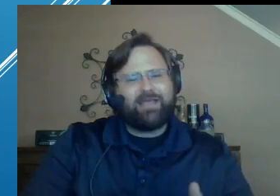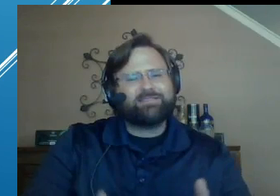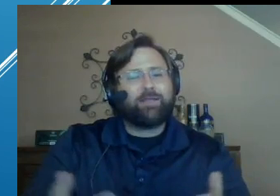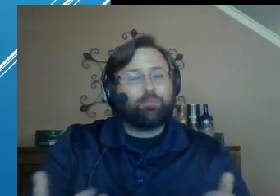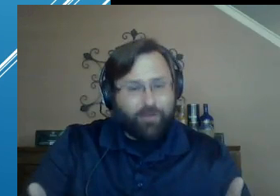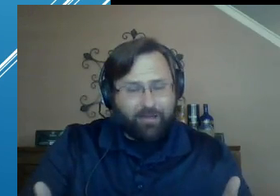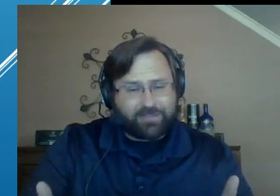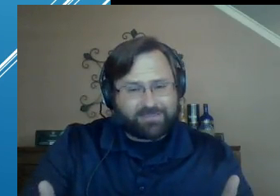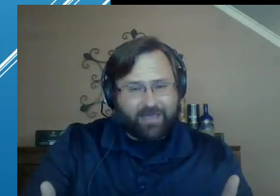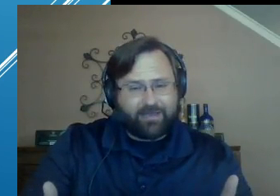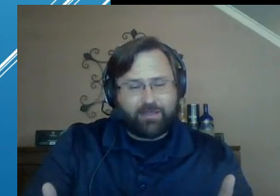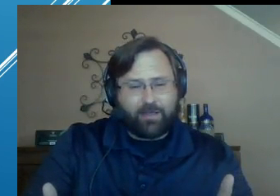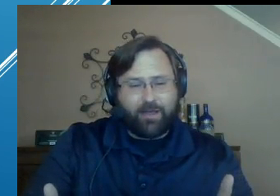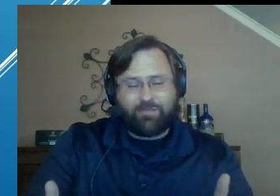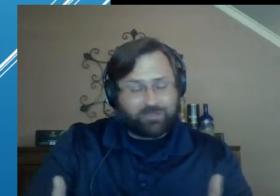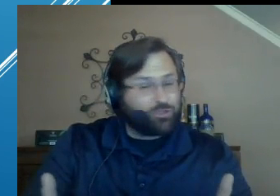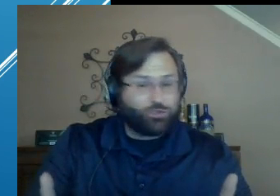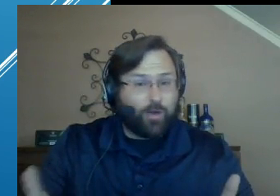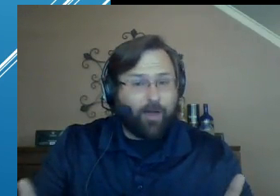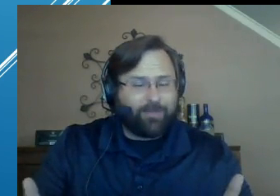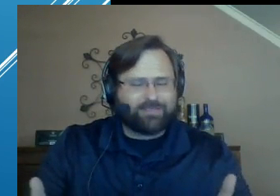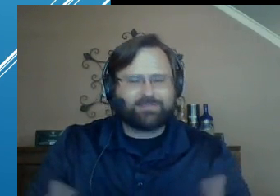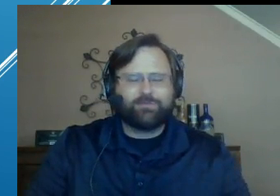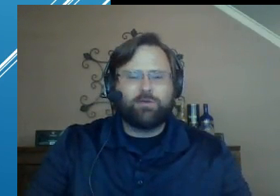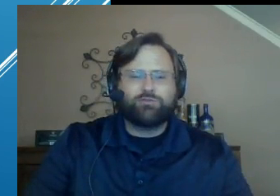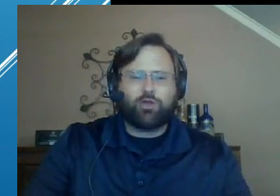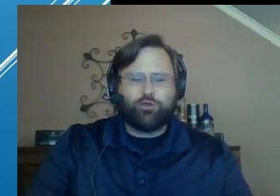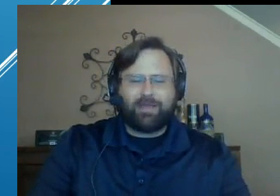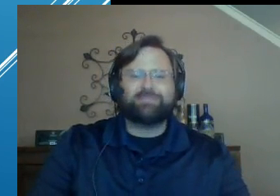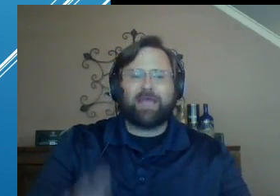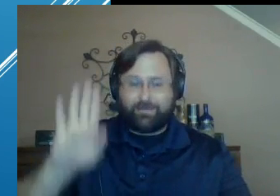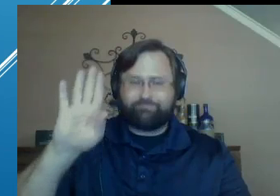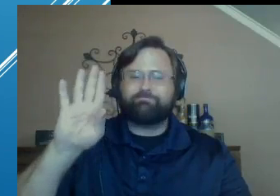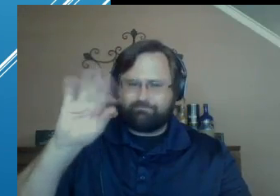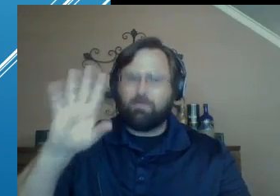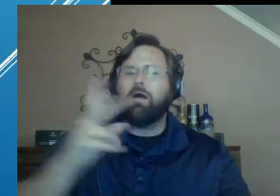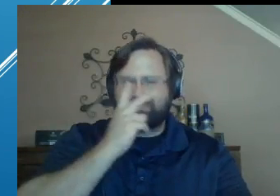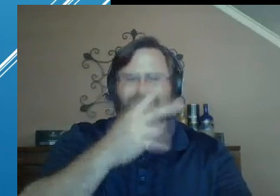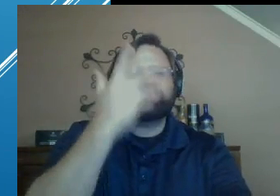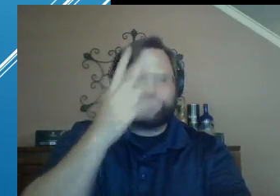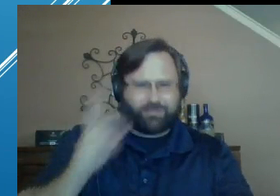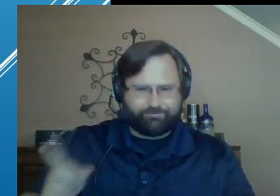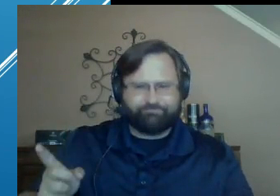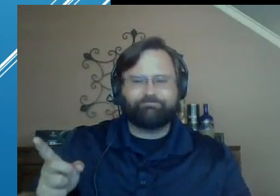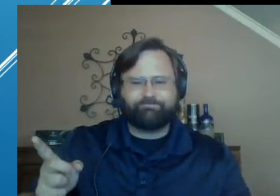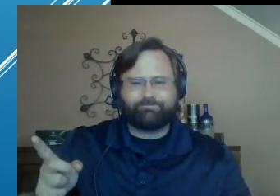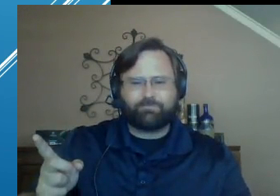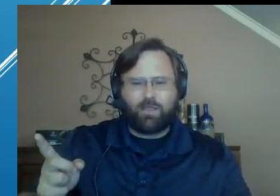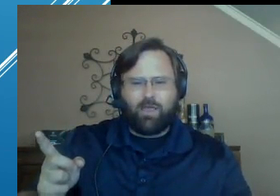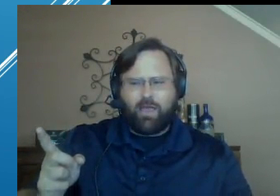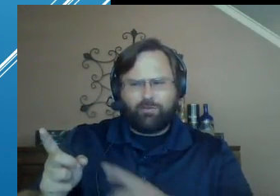instead a pronoun is said that shows you where Bob is so you might say and you